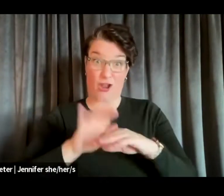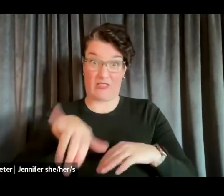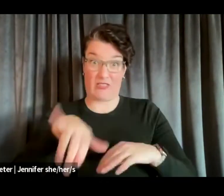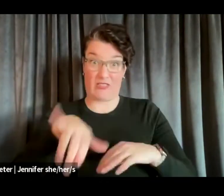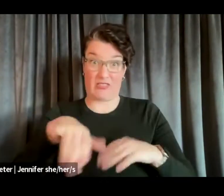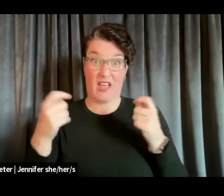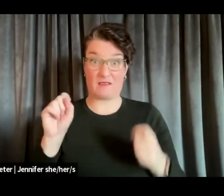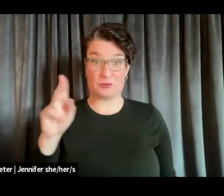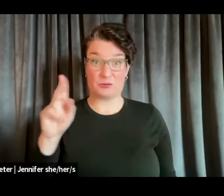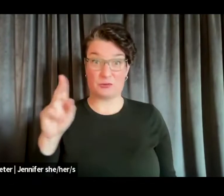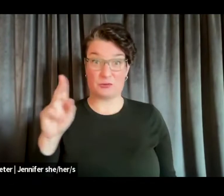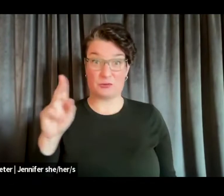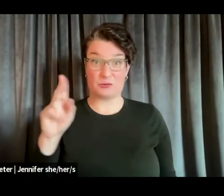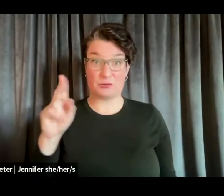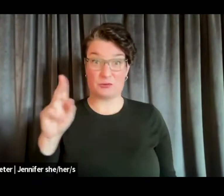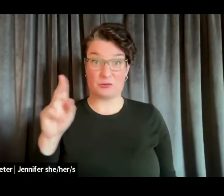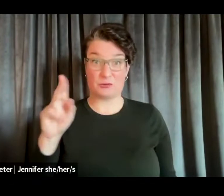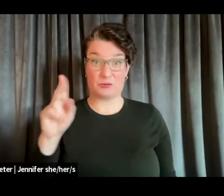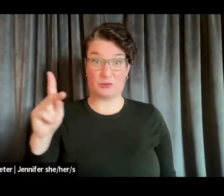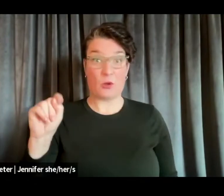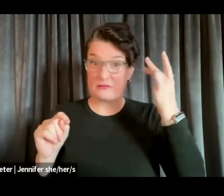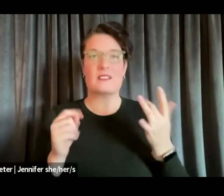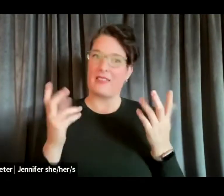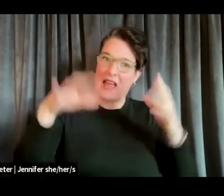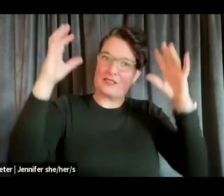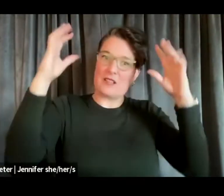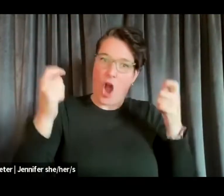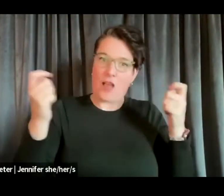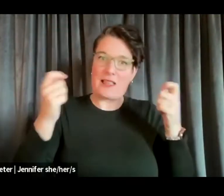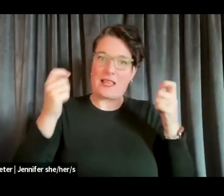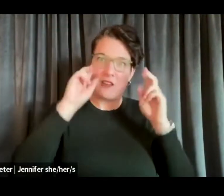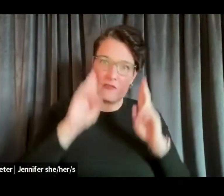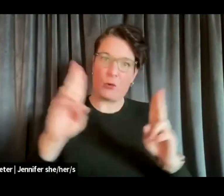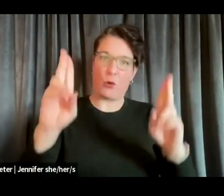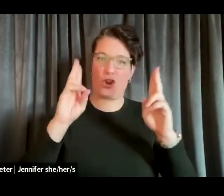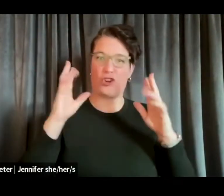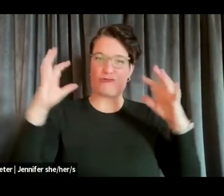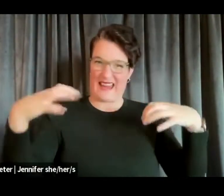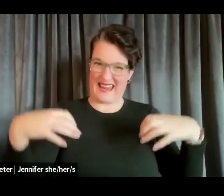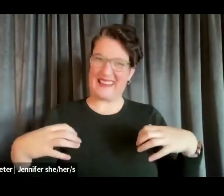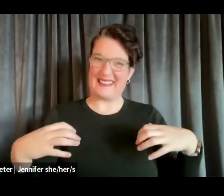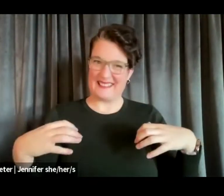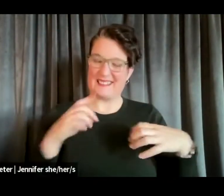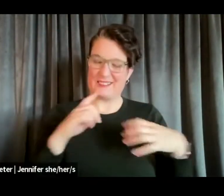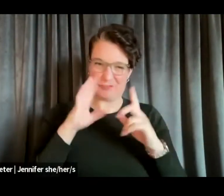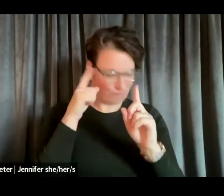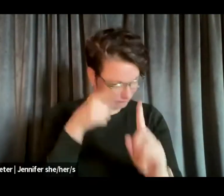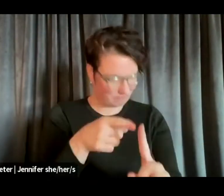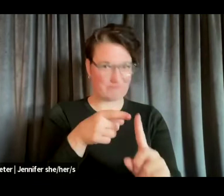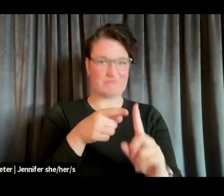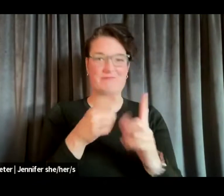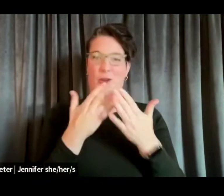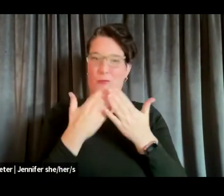praying for it's the rain holiday. That's really like the concentrated prayers for rain time.